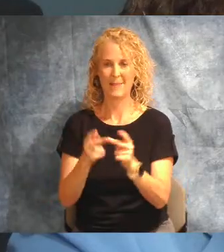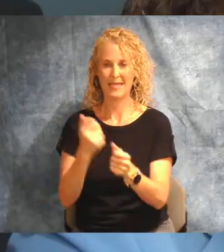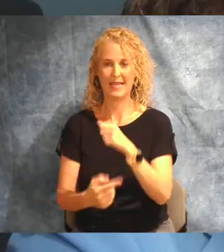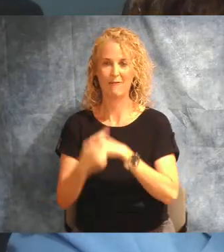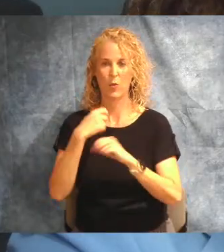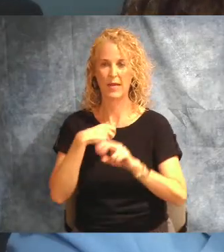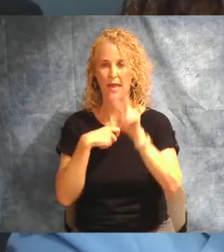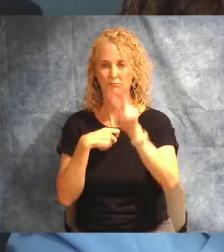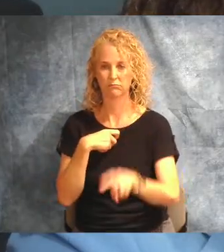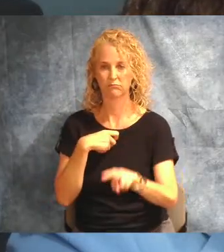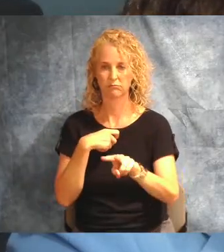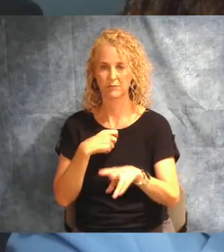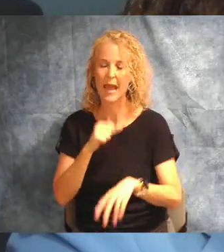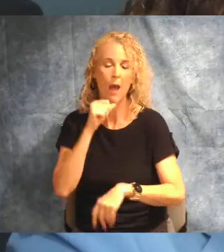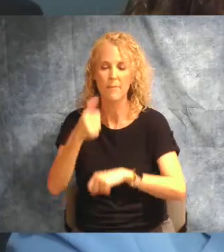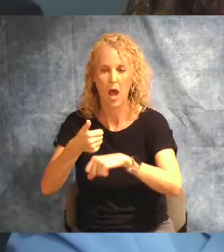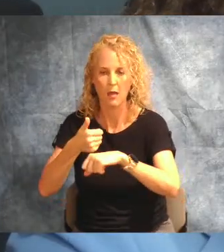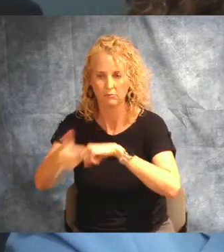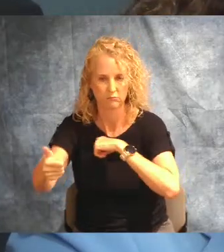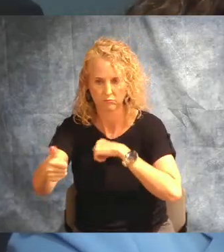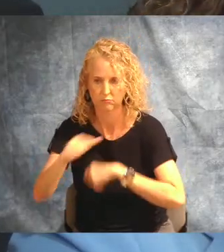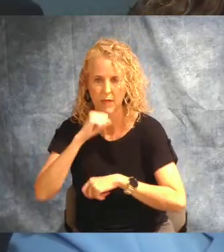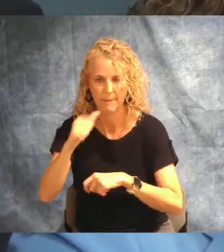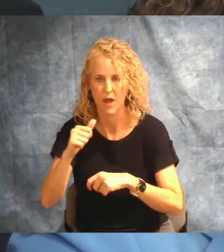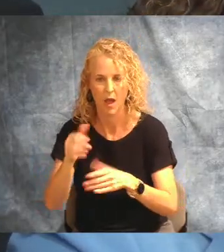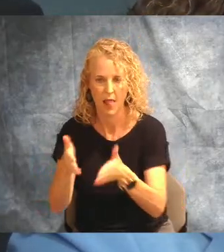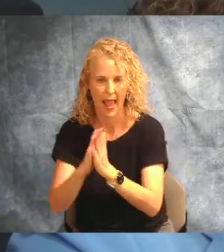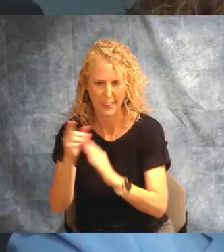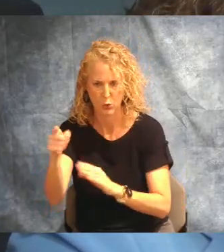interactive map. And I'm not putting it on you. I'm just saying I think as a county we need to